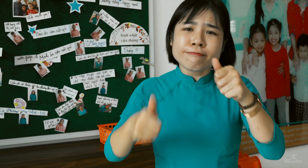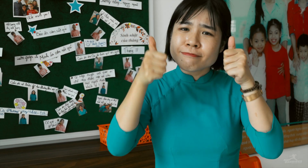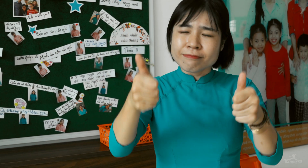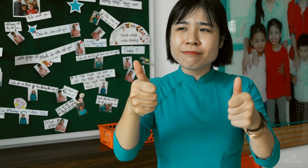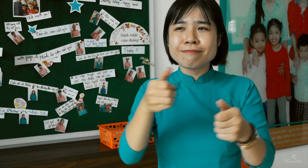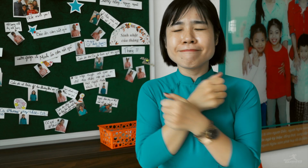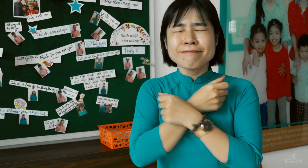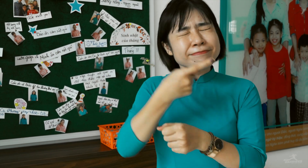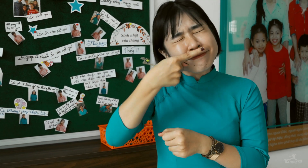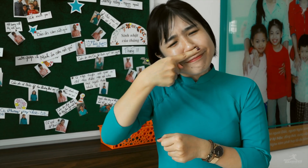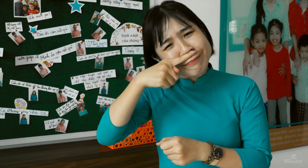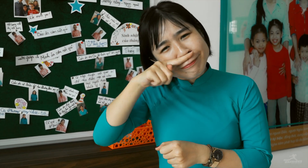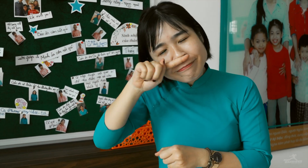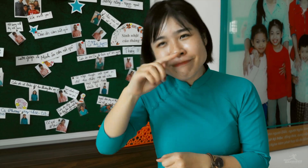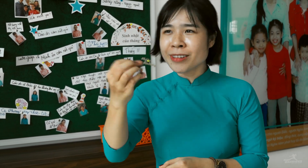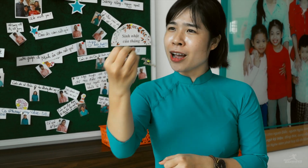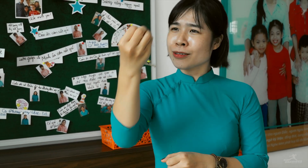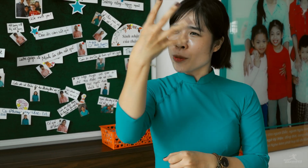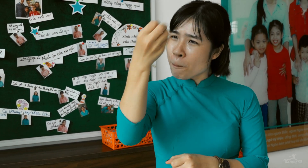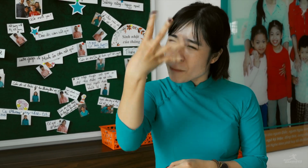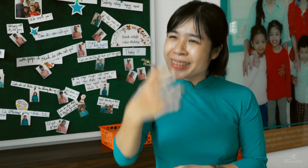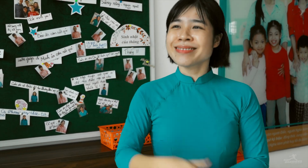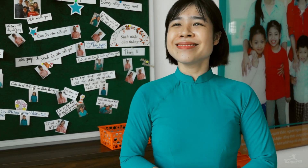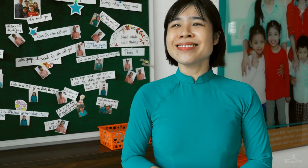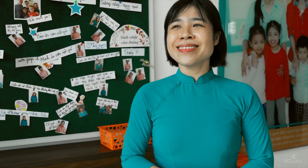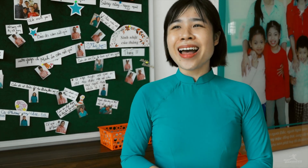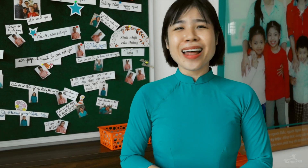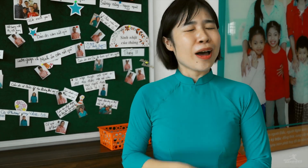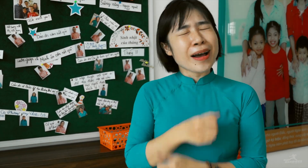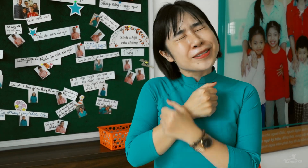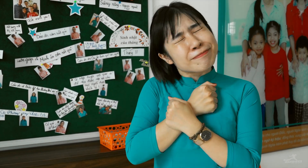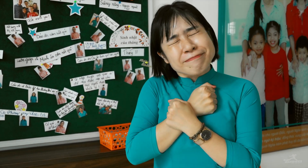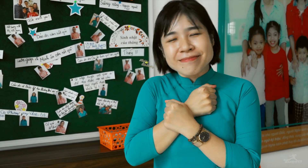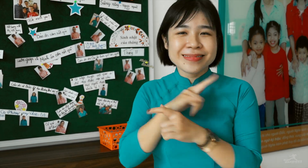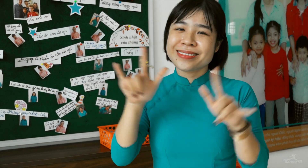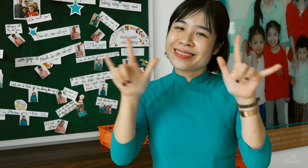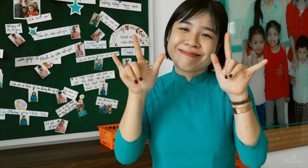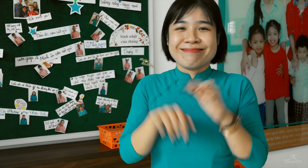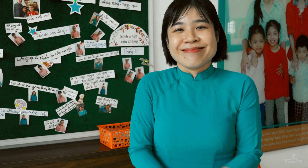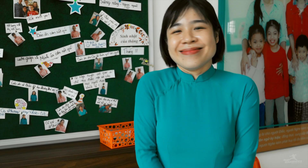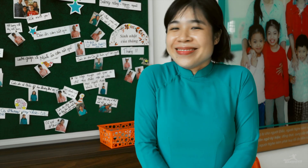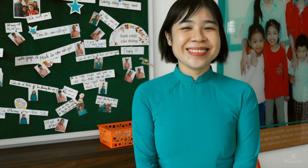Learning language is great, and I love it!